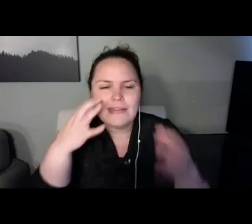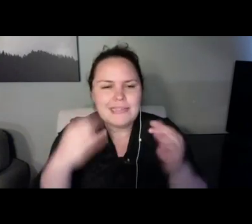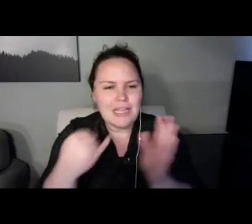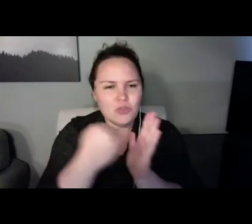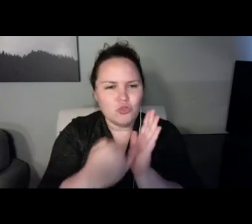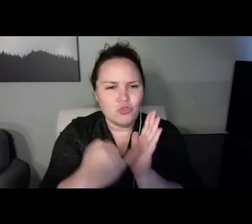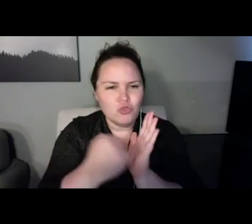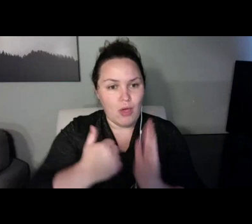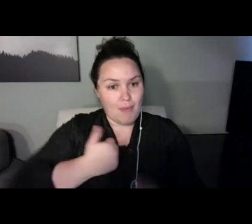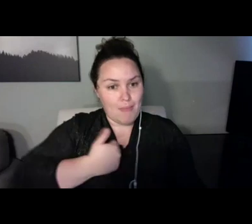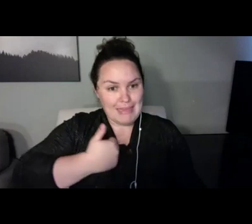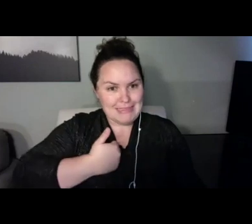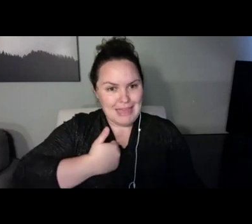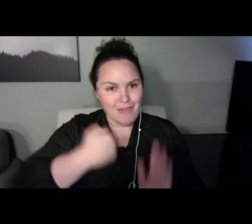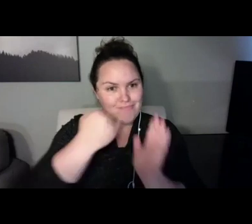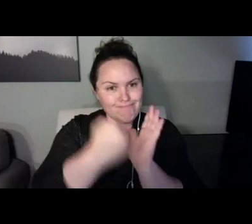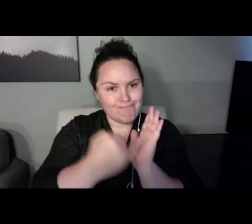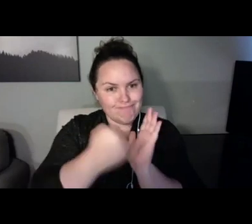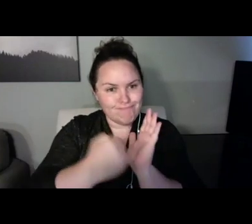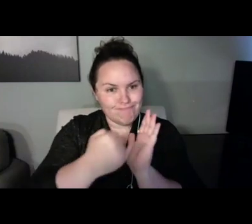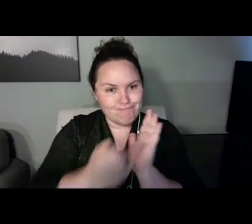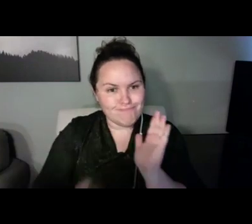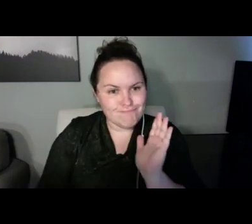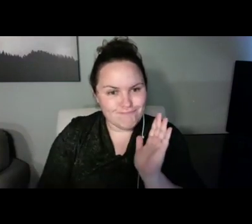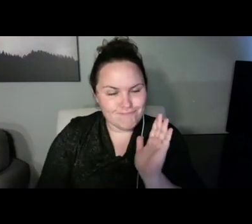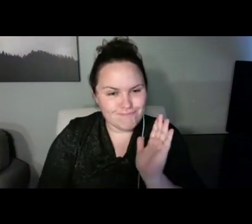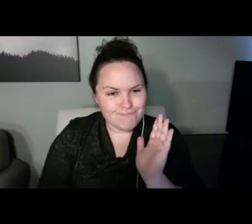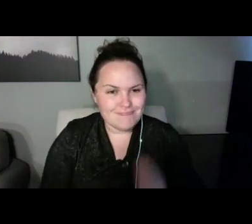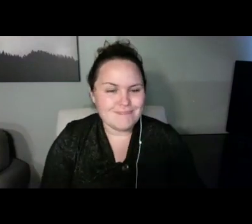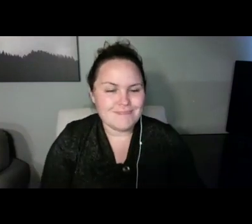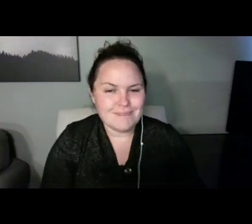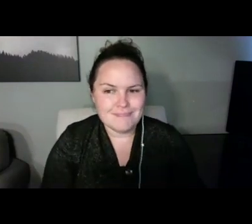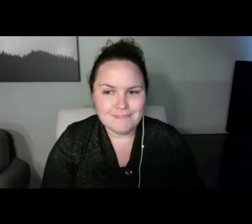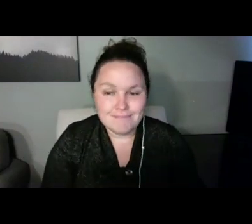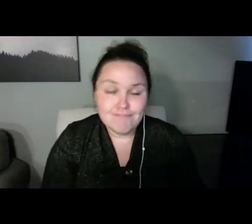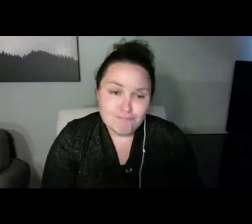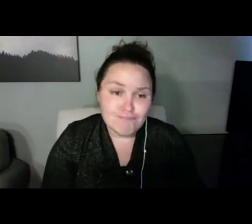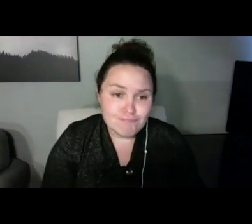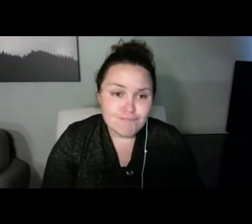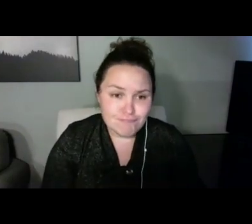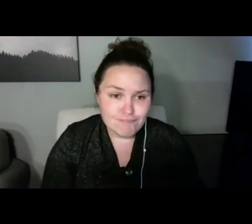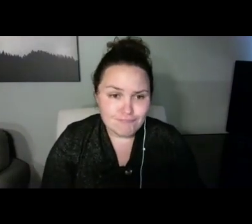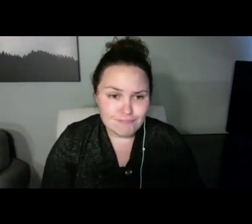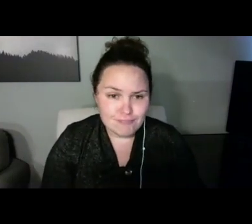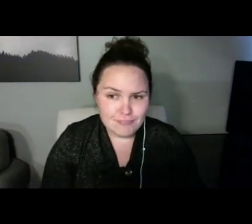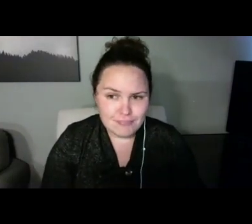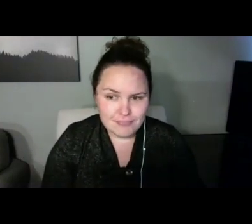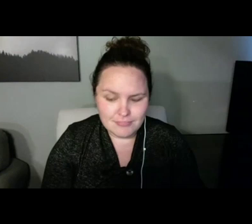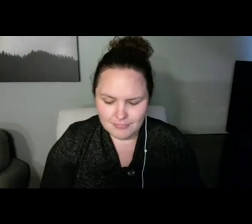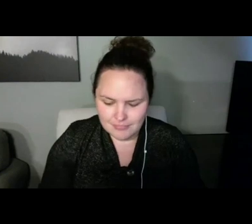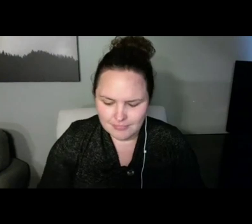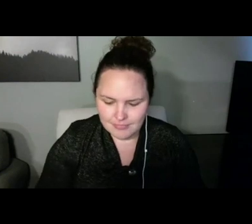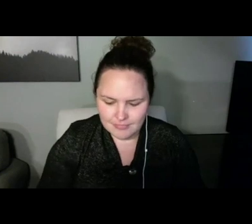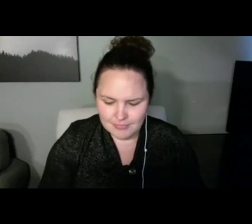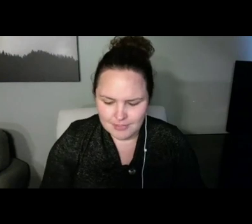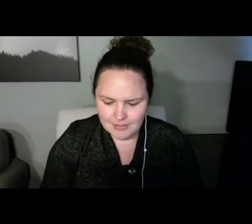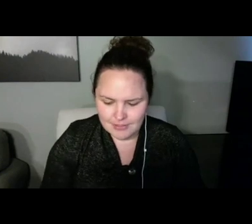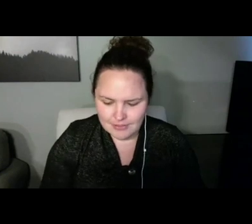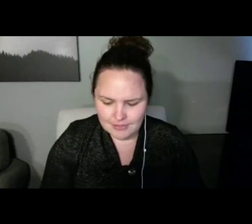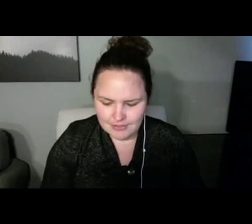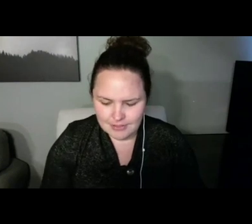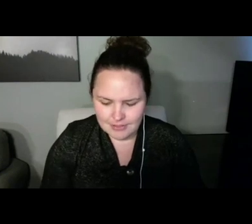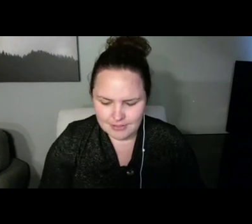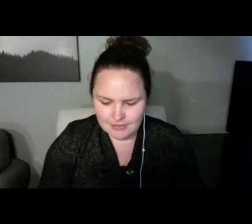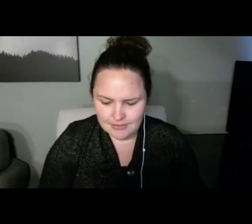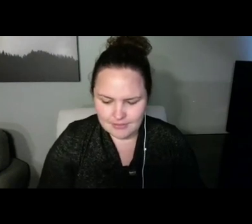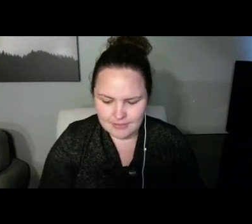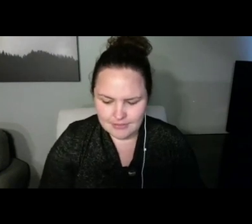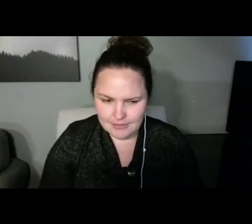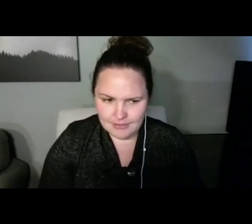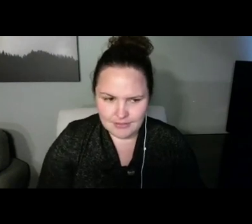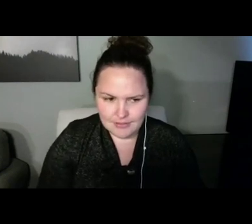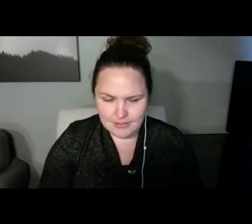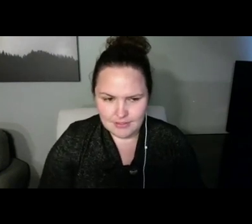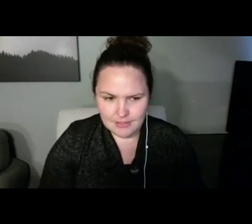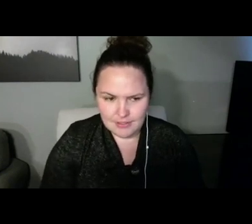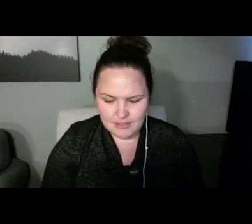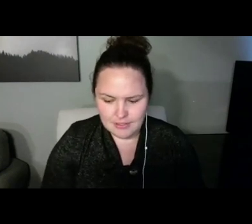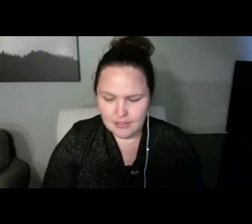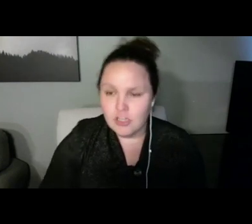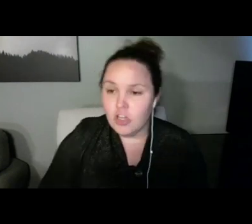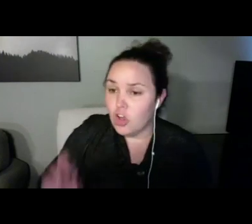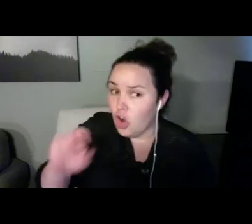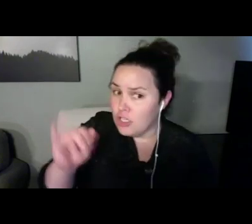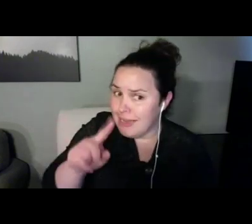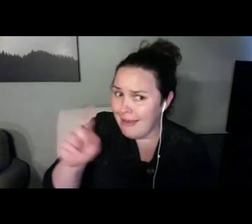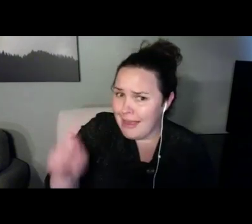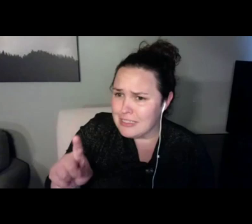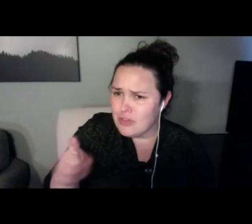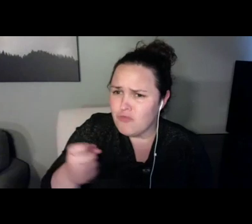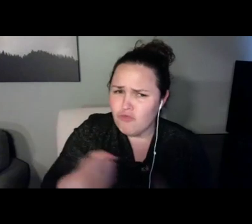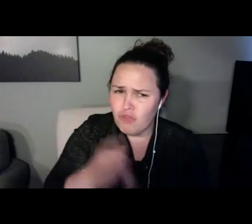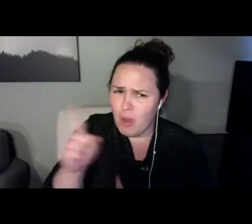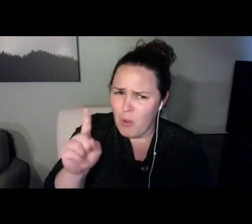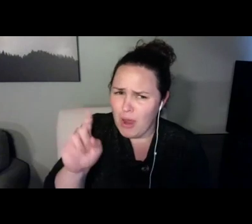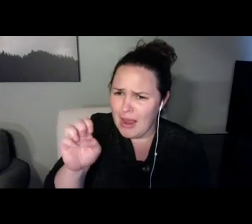So we fist bump, obviously, because of Covid and otherwise it's usually giving everybody